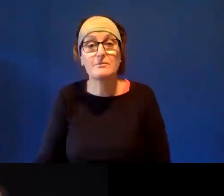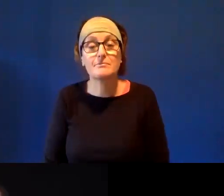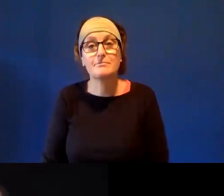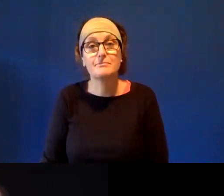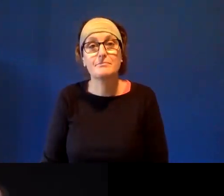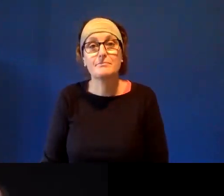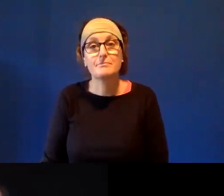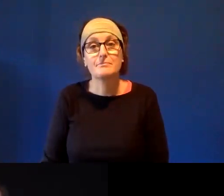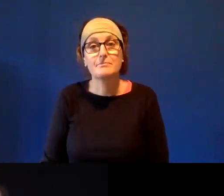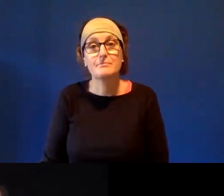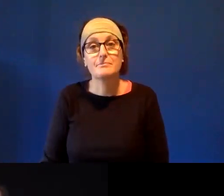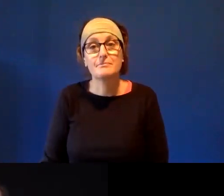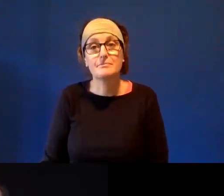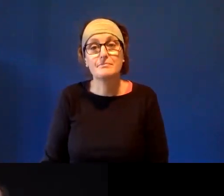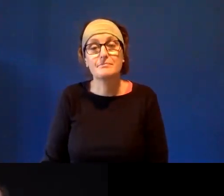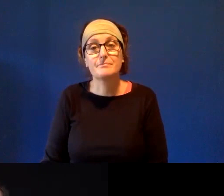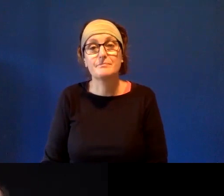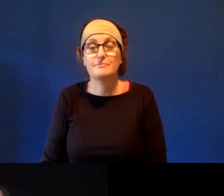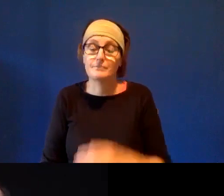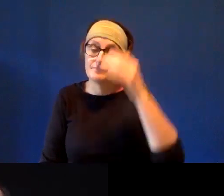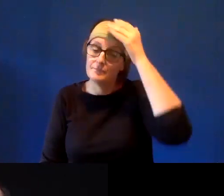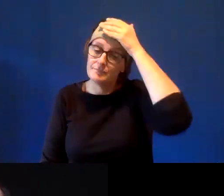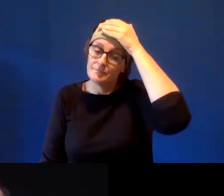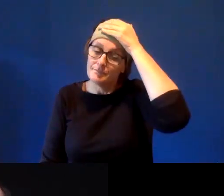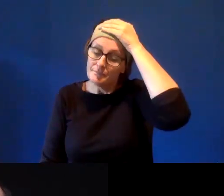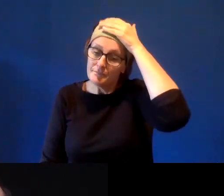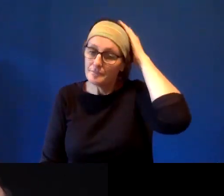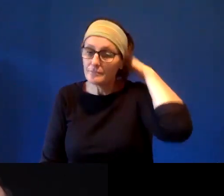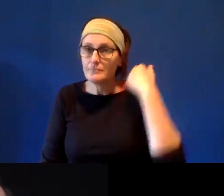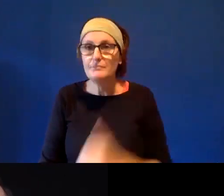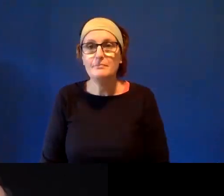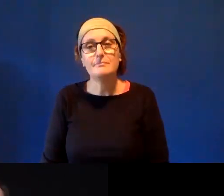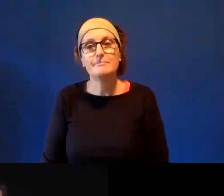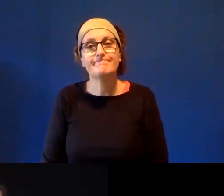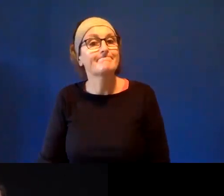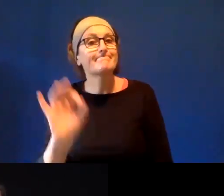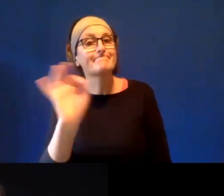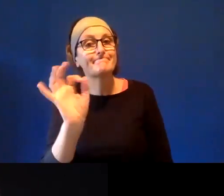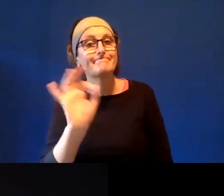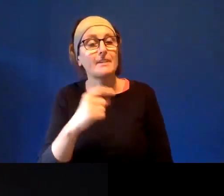before we break for the weekend? No. I mean, I just